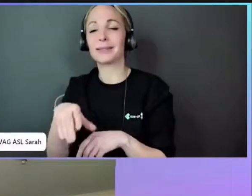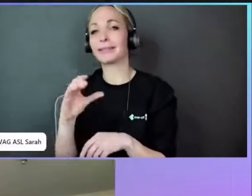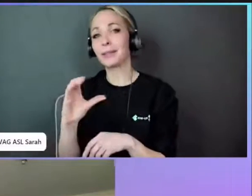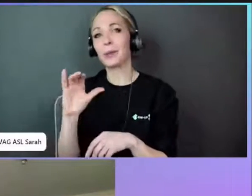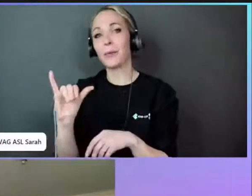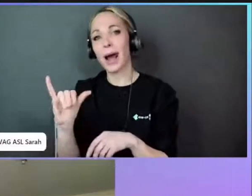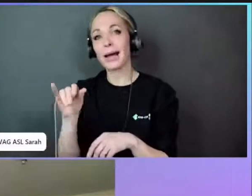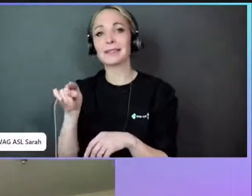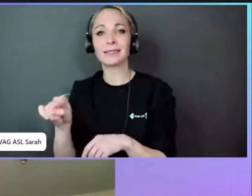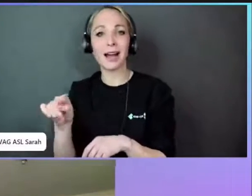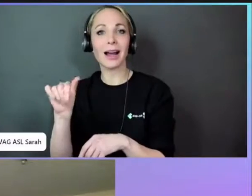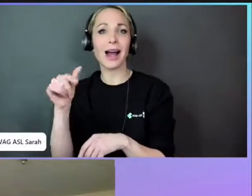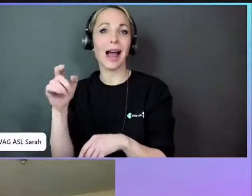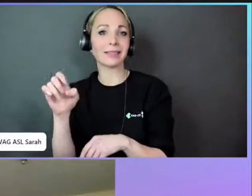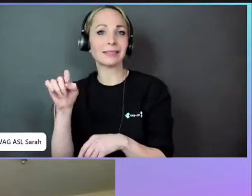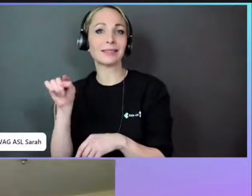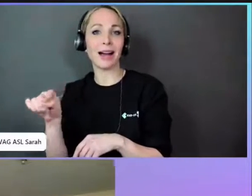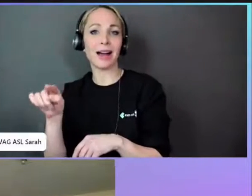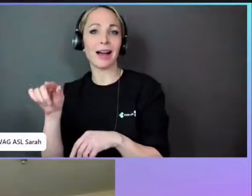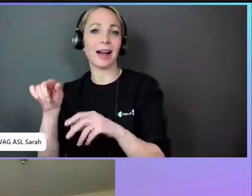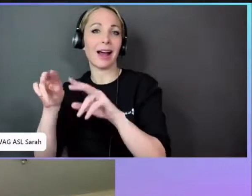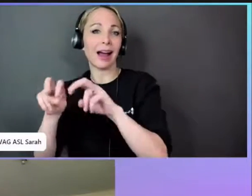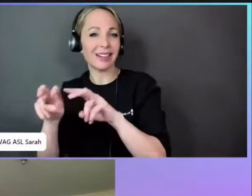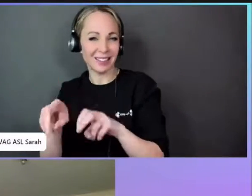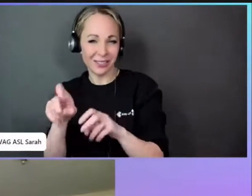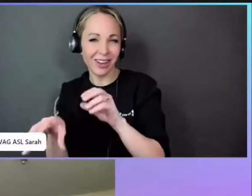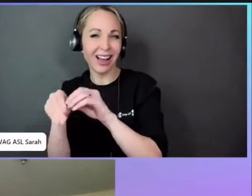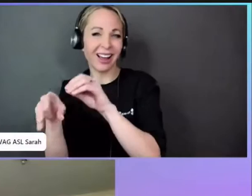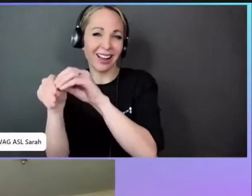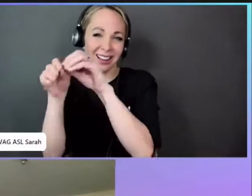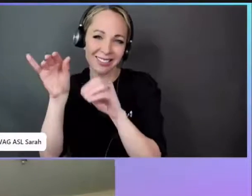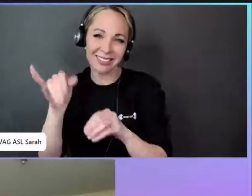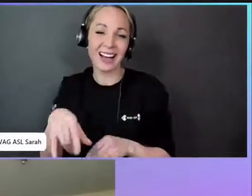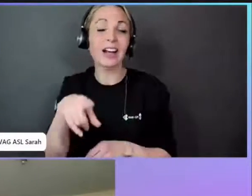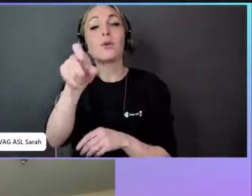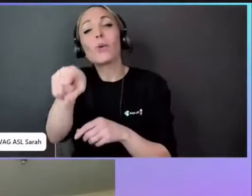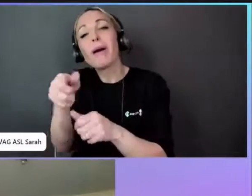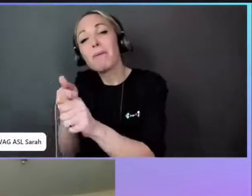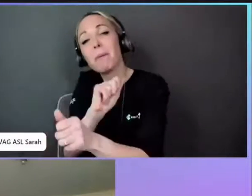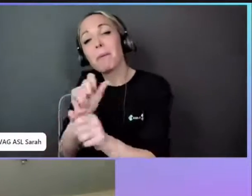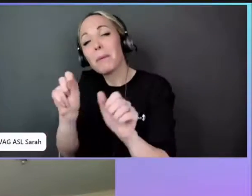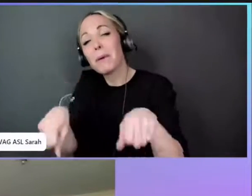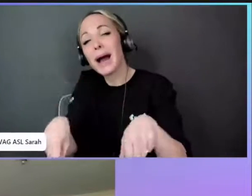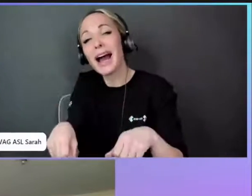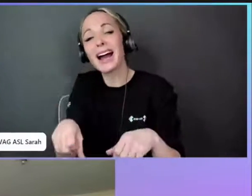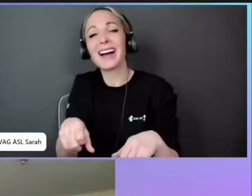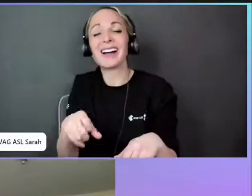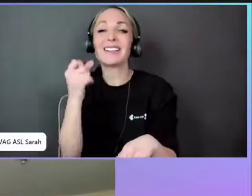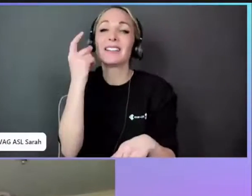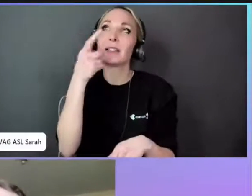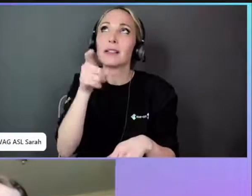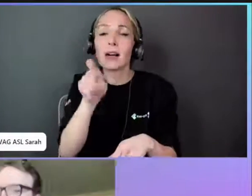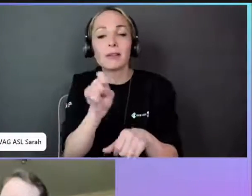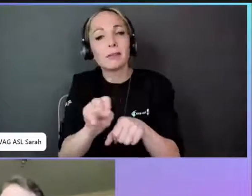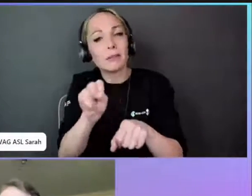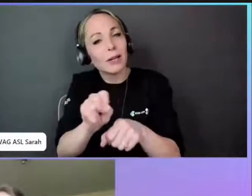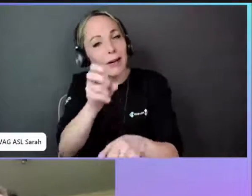You can get around that by writing a pretty complex effort intensive wrapper or something like that as well